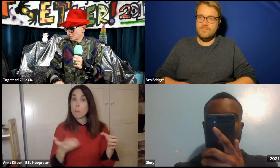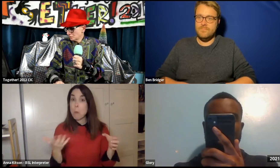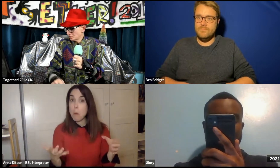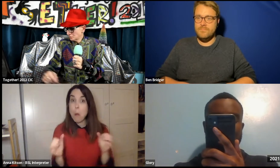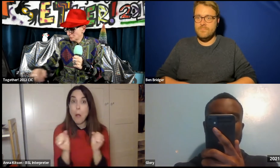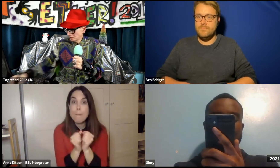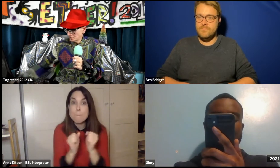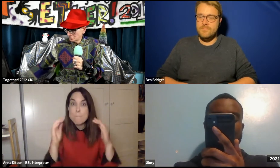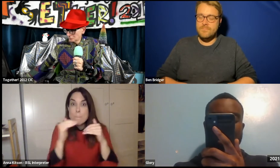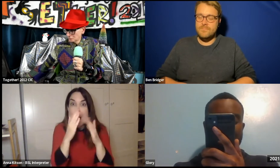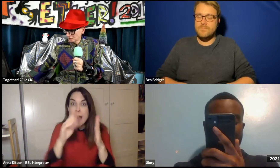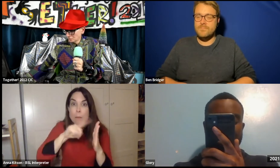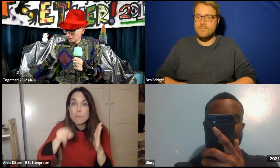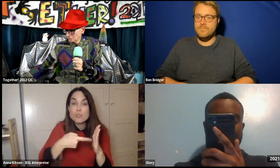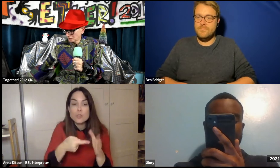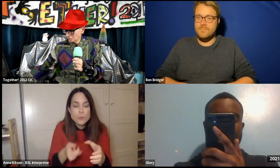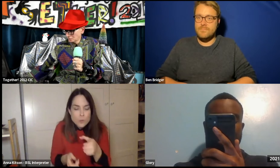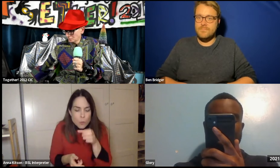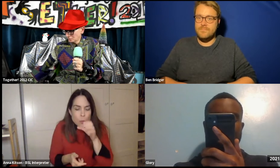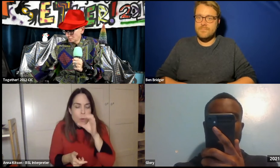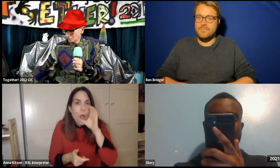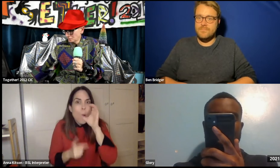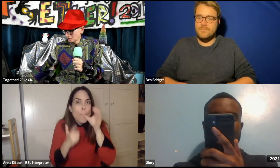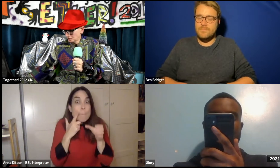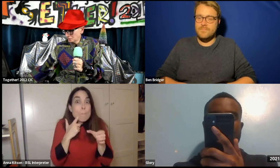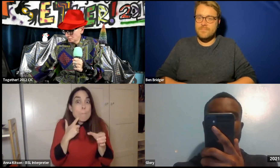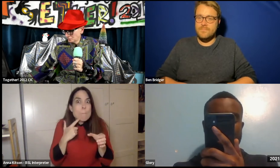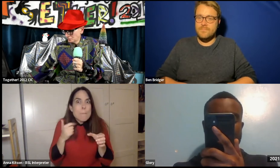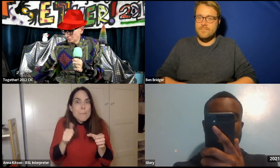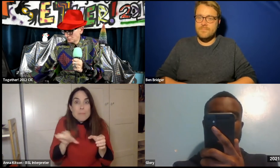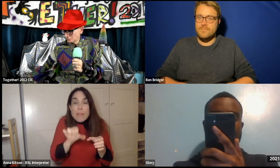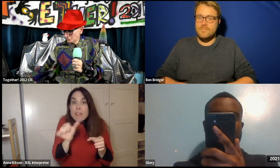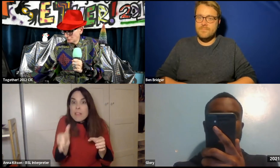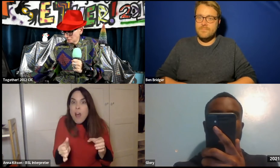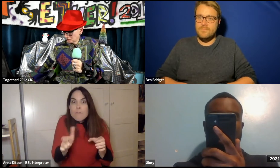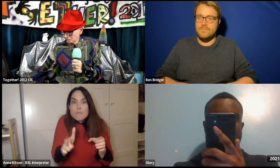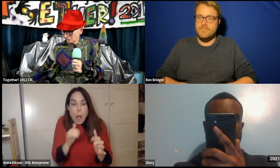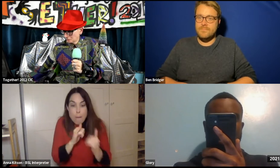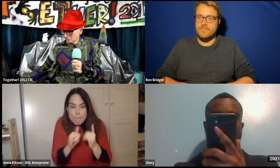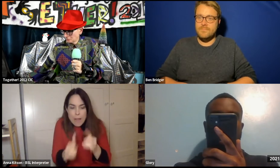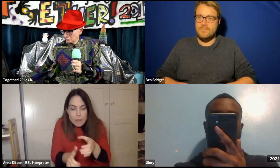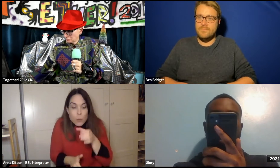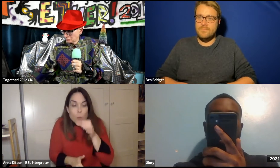And after that you can drink milk.